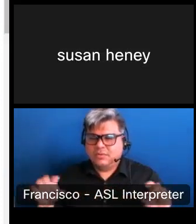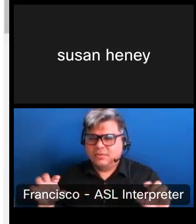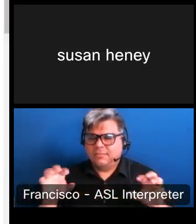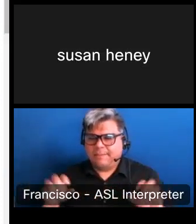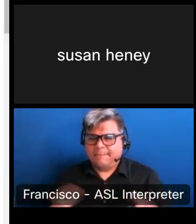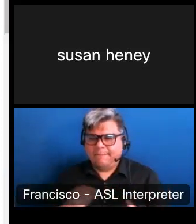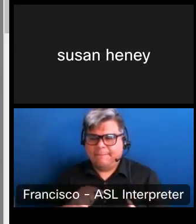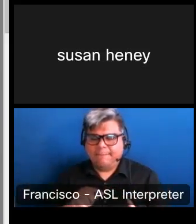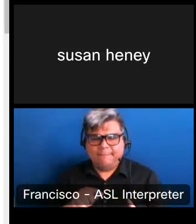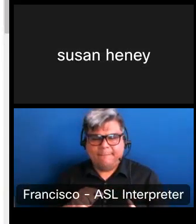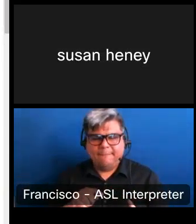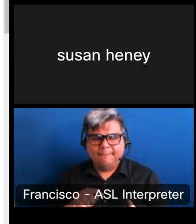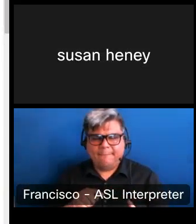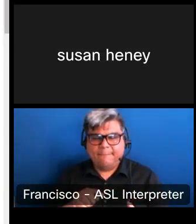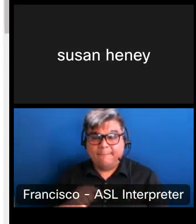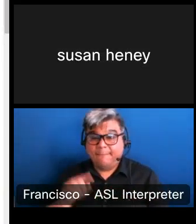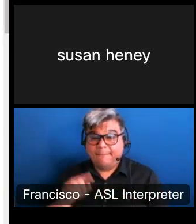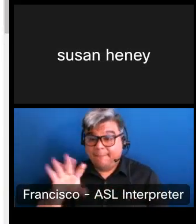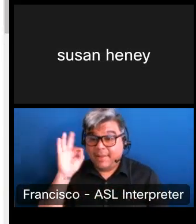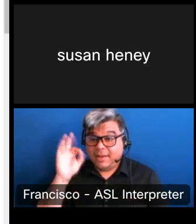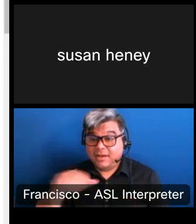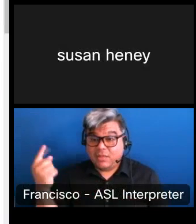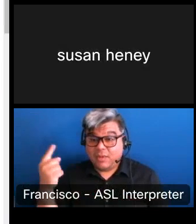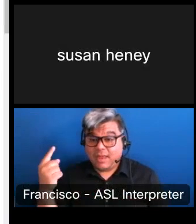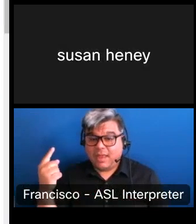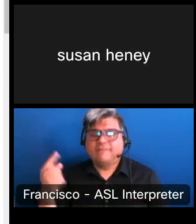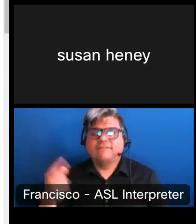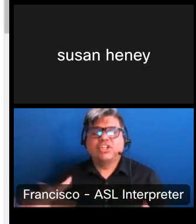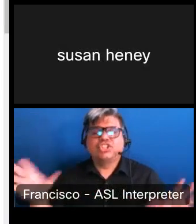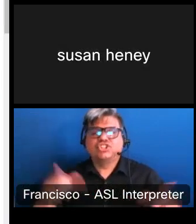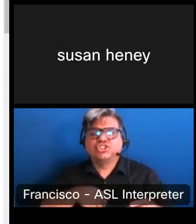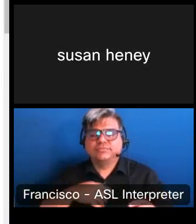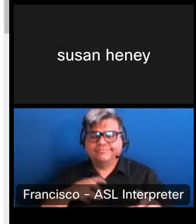If I select another, it will be highlighted here, as opposed to if I select topics,